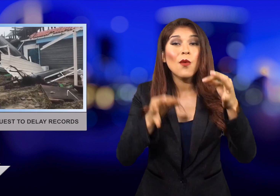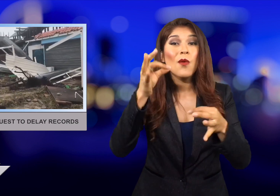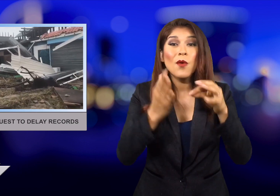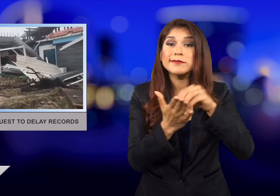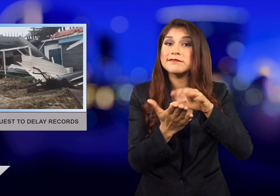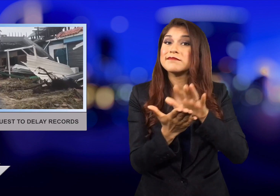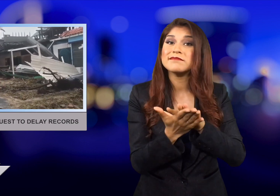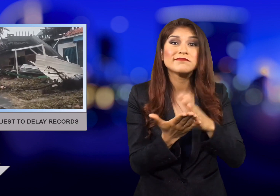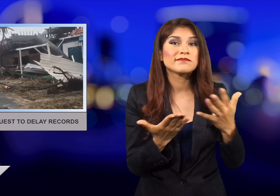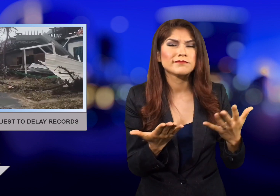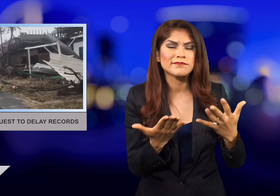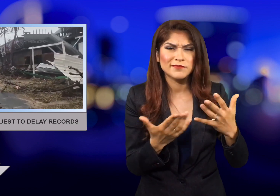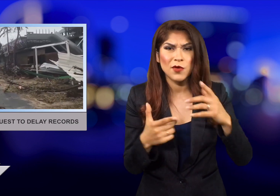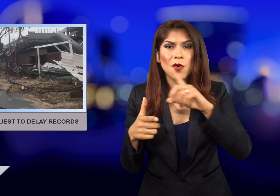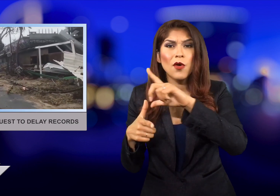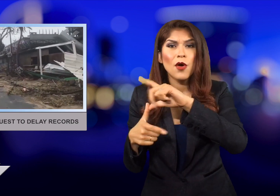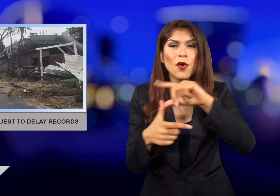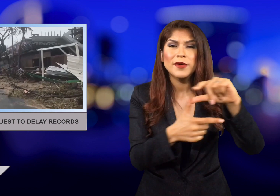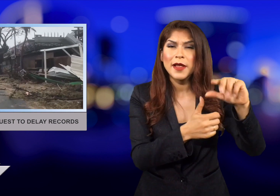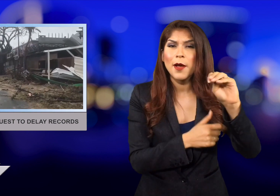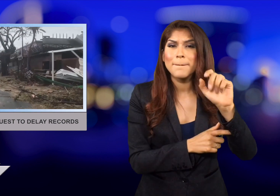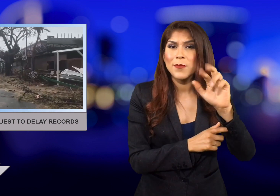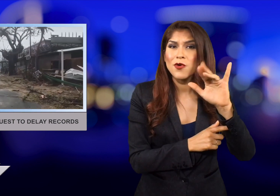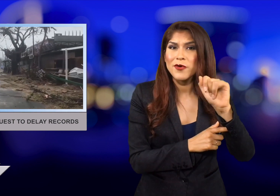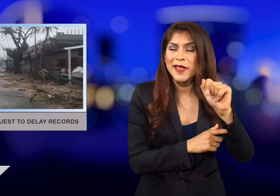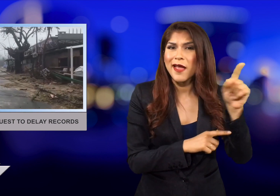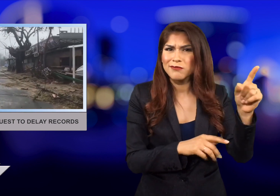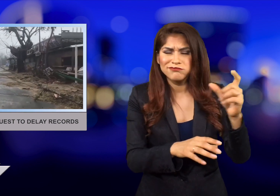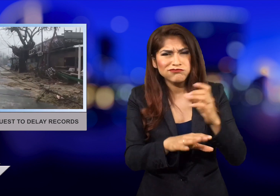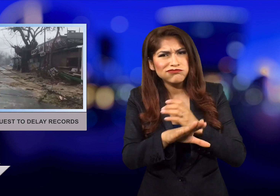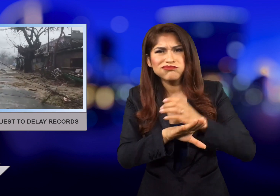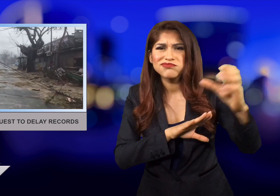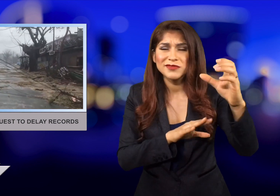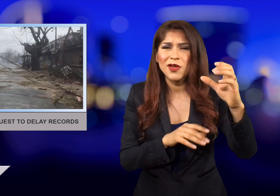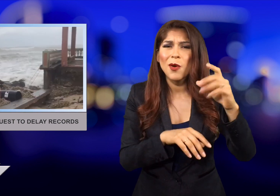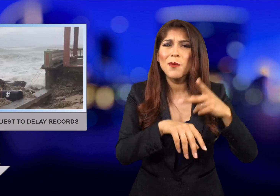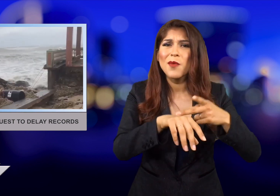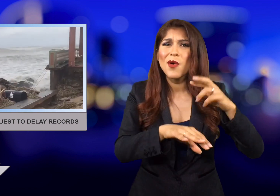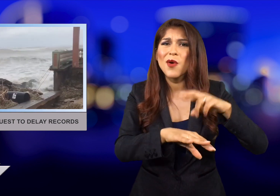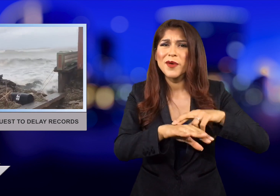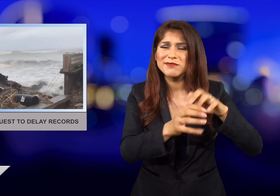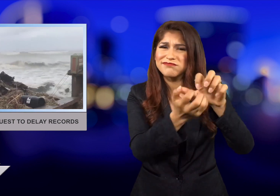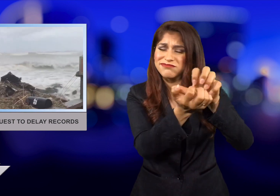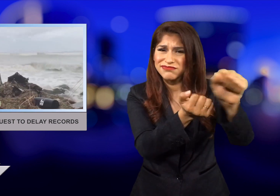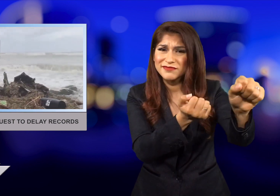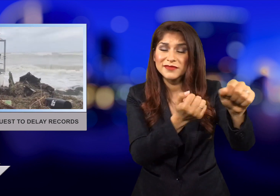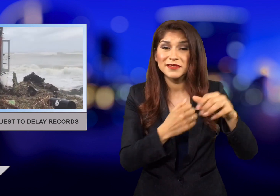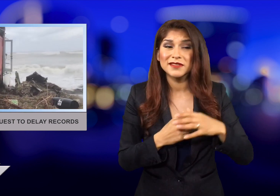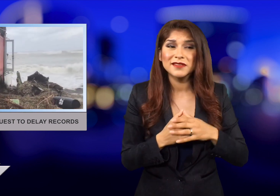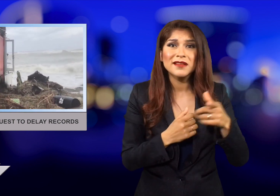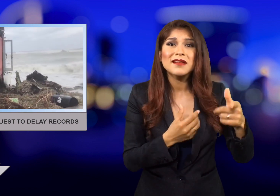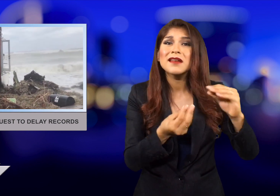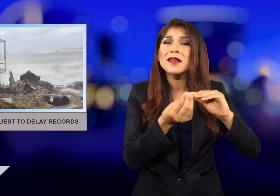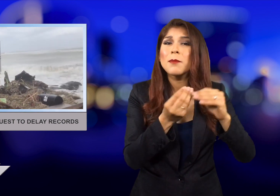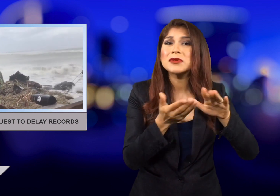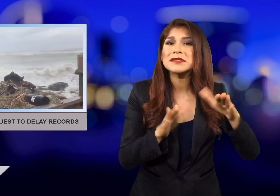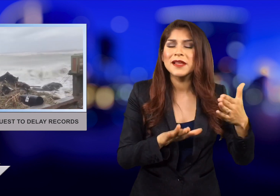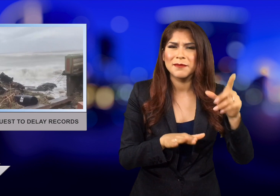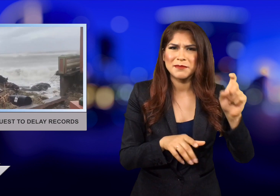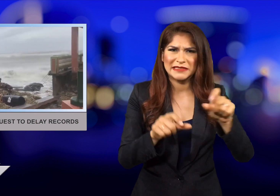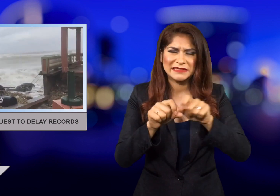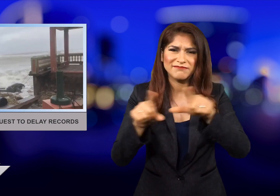According to a new court document, the death records from hurricane Maria's devastation